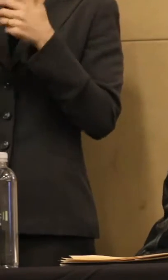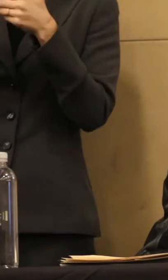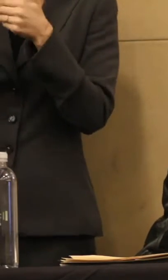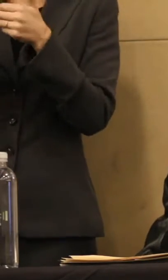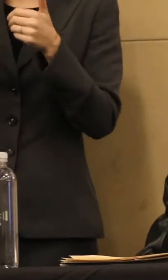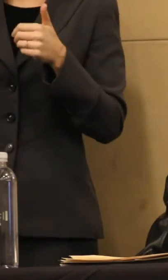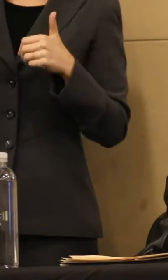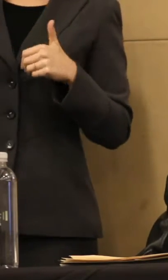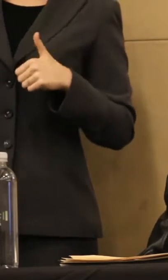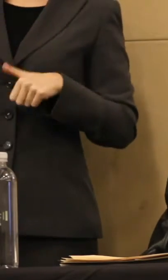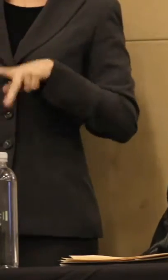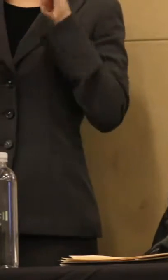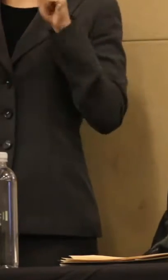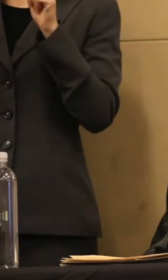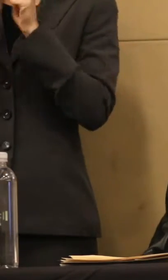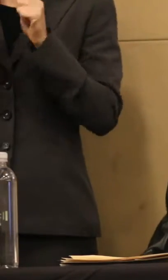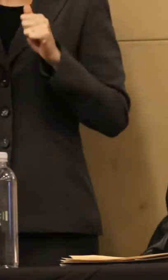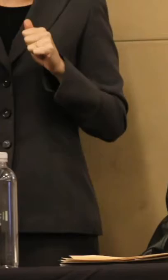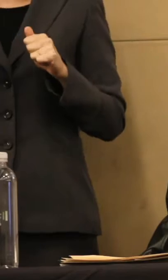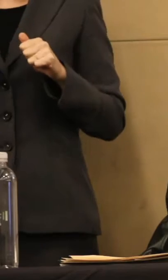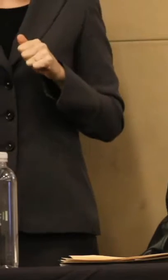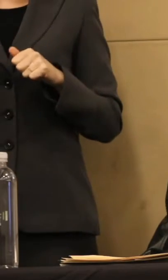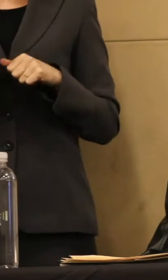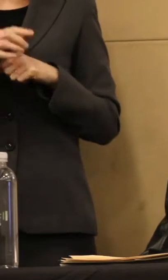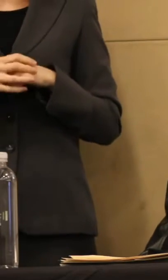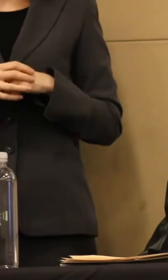people with disabilities. One way to do that is through apprenticeships.